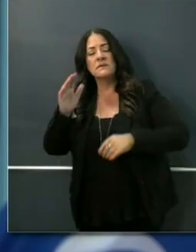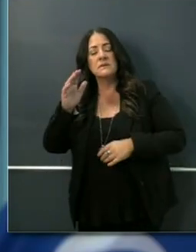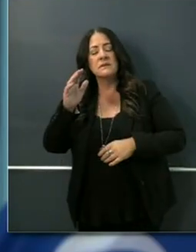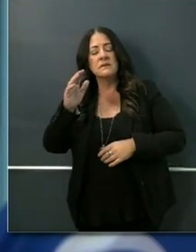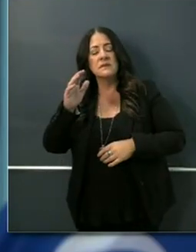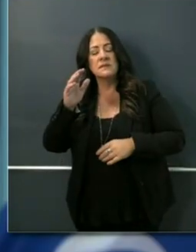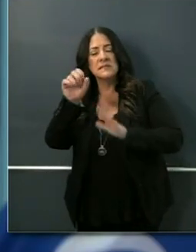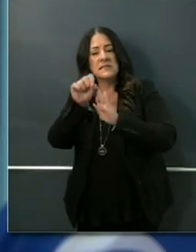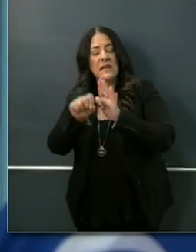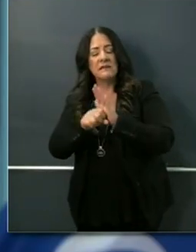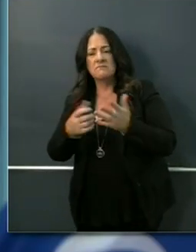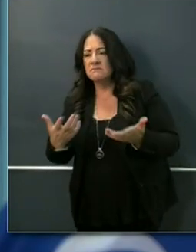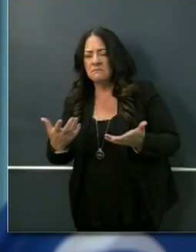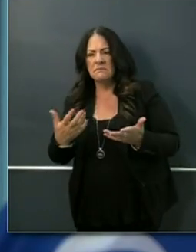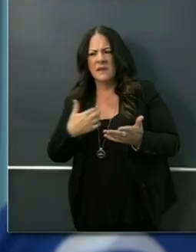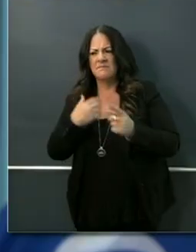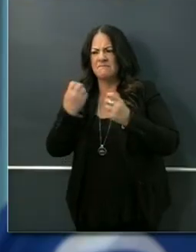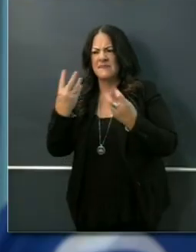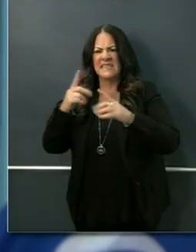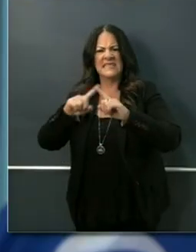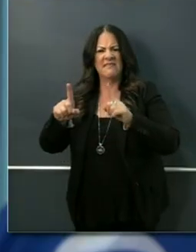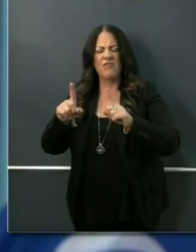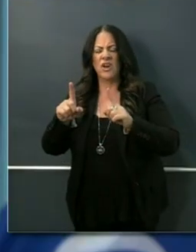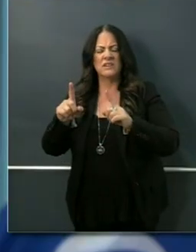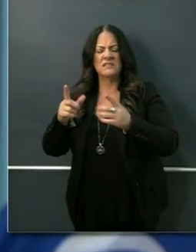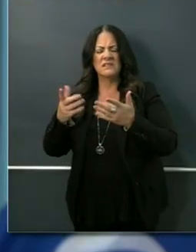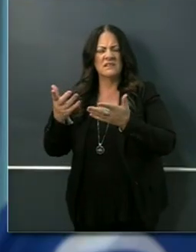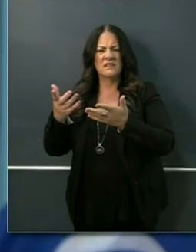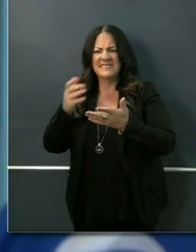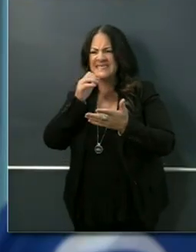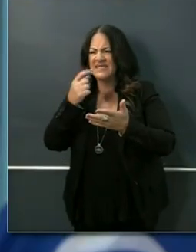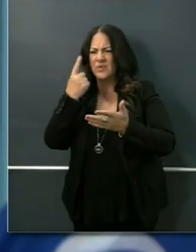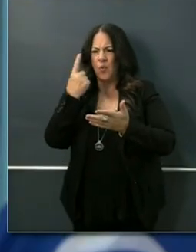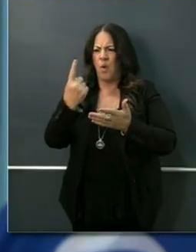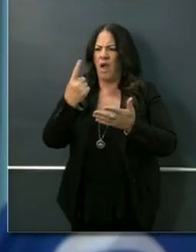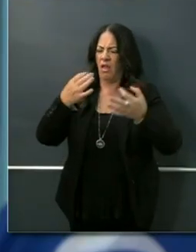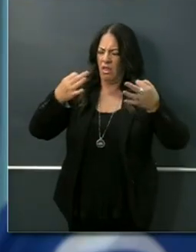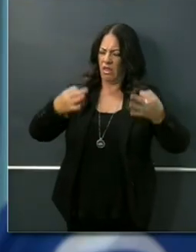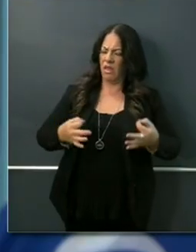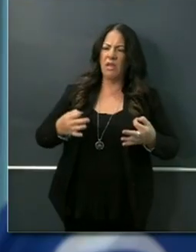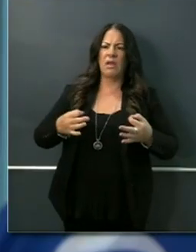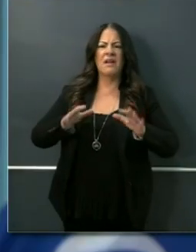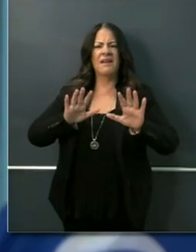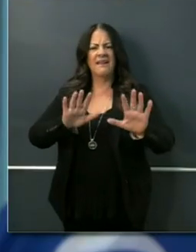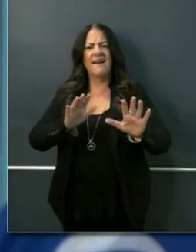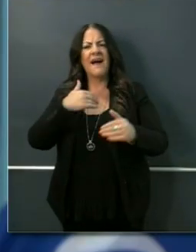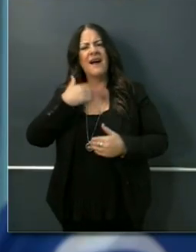I'M WELL AWARE OF THE ARGUMENTS OF REGIONALISM IN THE STATE. I AM WELL AWARE THAT THE STATE